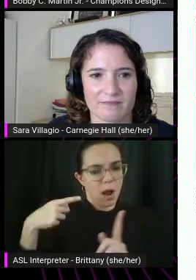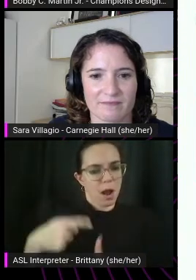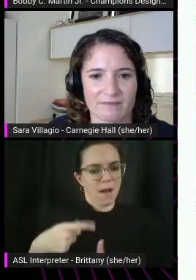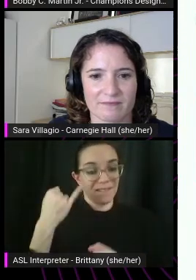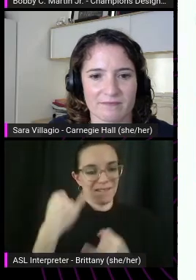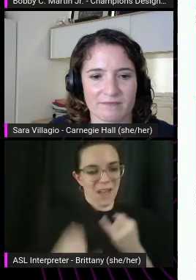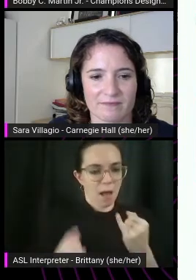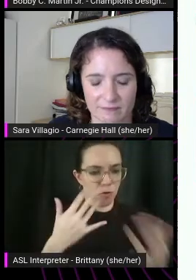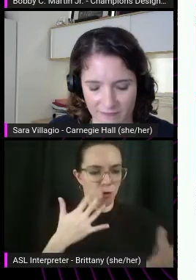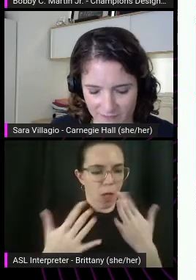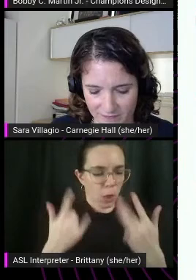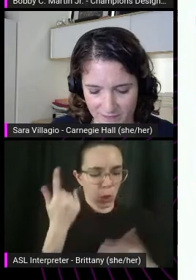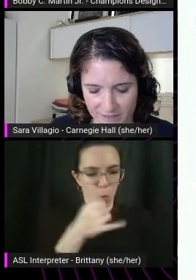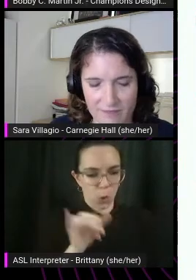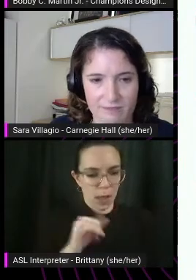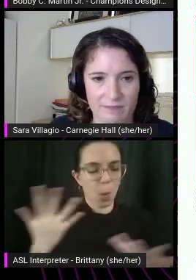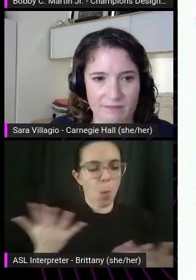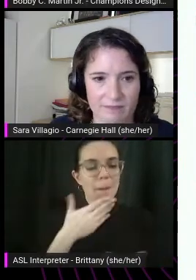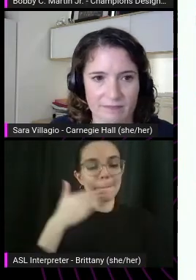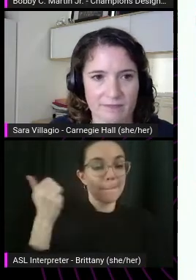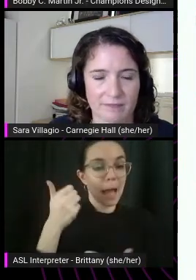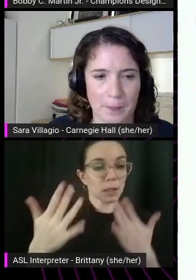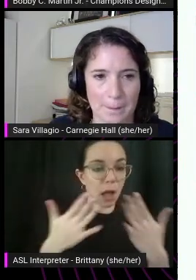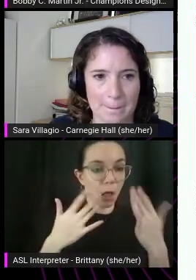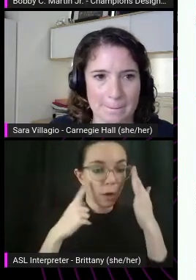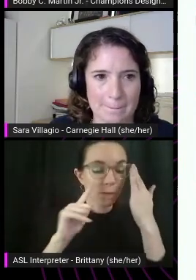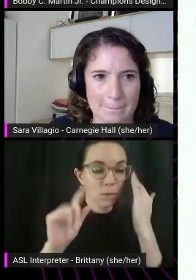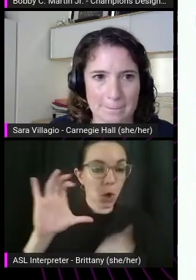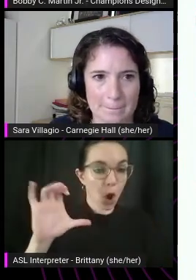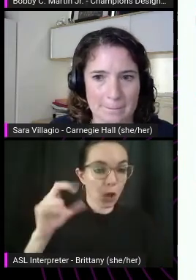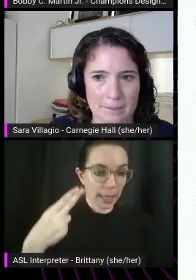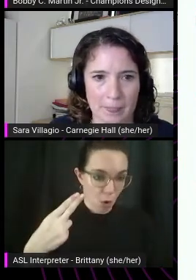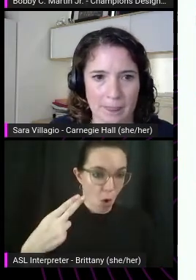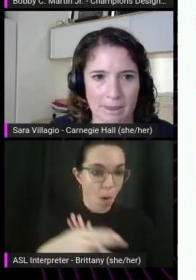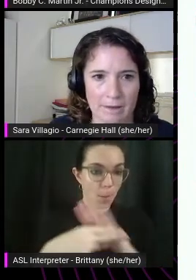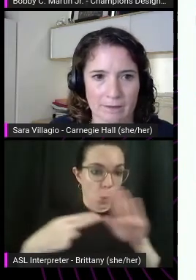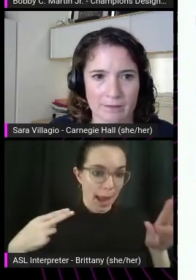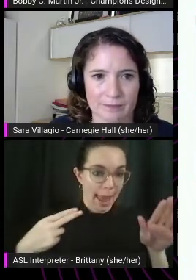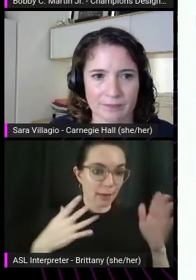What is the best color for the Carnegie Hall brand palette? And this was something that the Carnegie Hall's